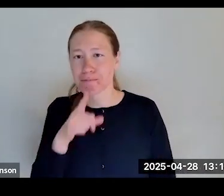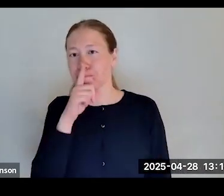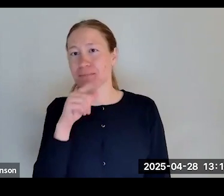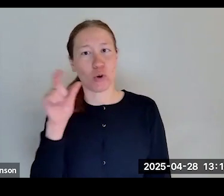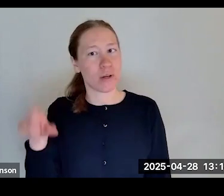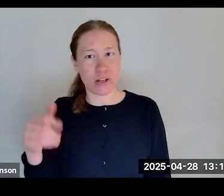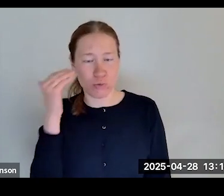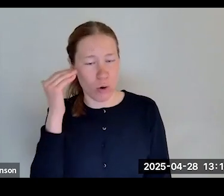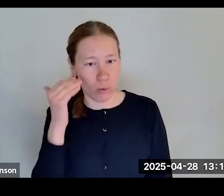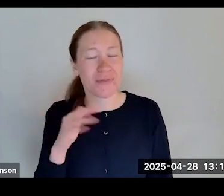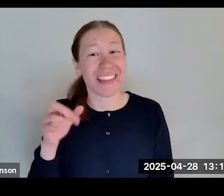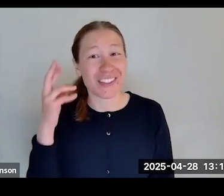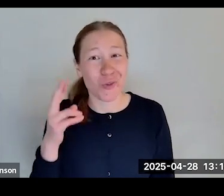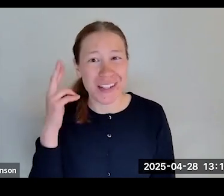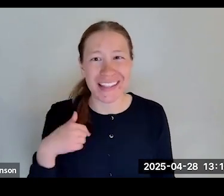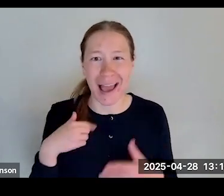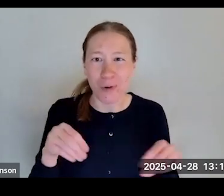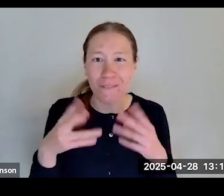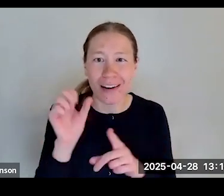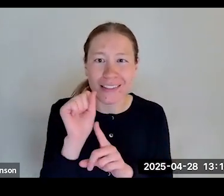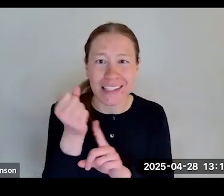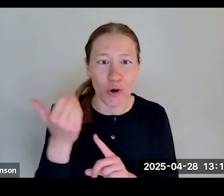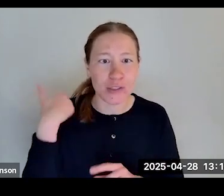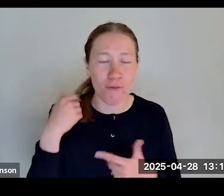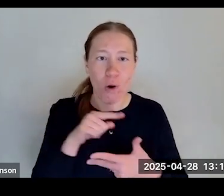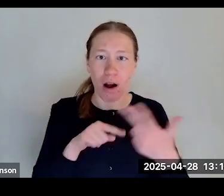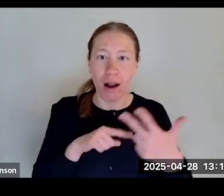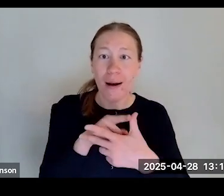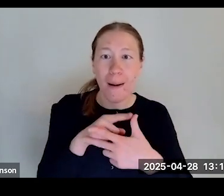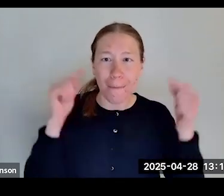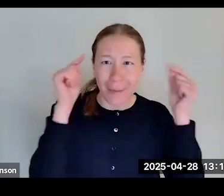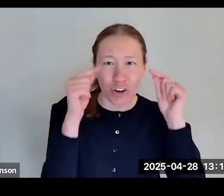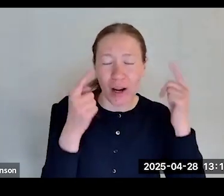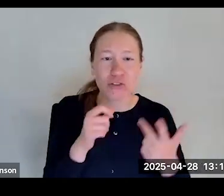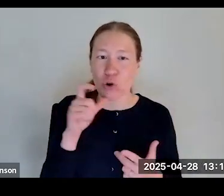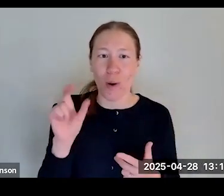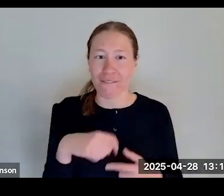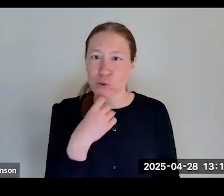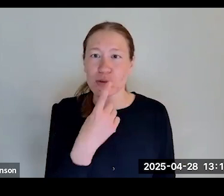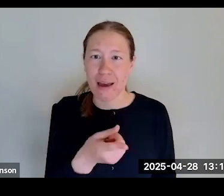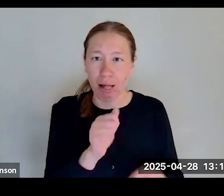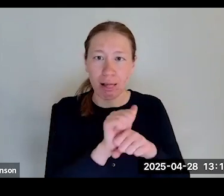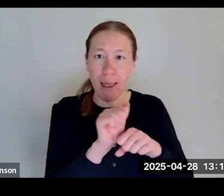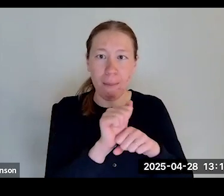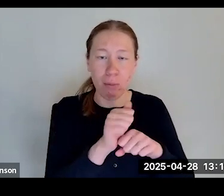So that's why I went through those scenarios earlier. So with a migraine, the employee would not have to disclose to their employer that the migraine is